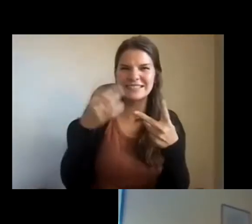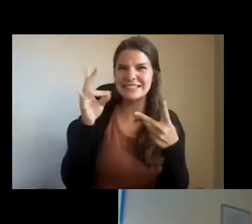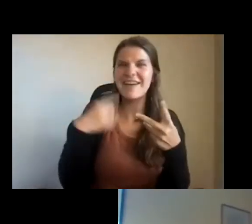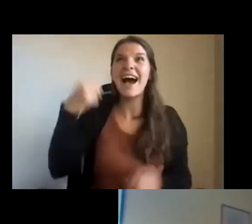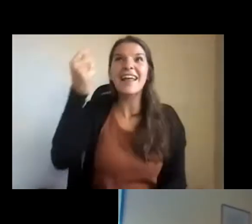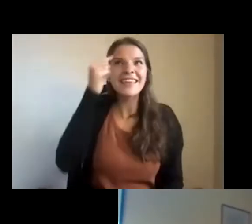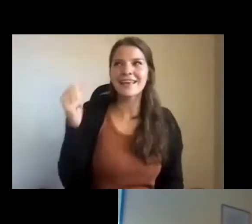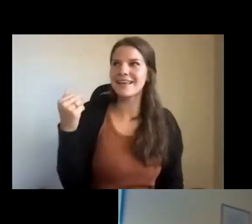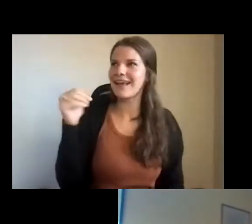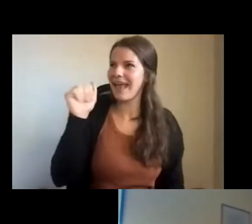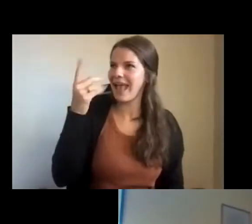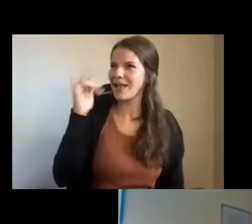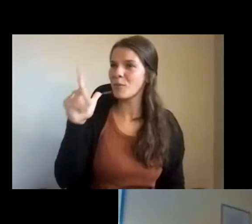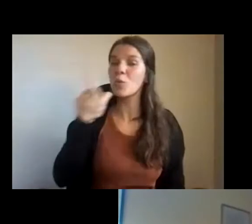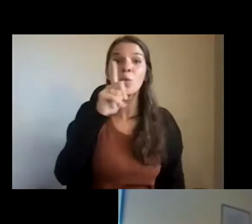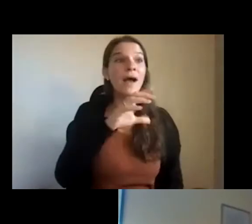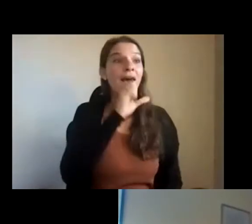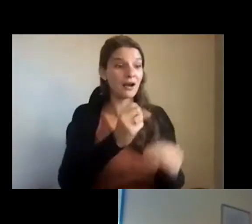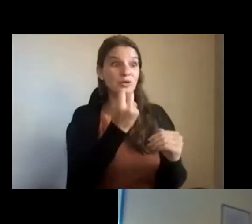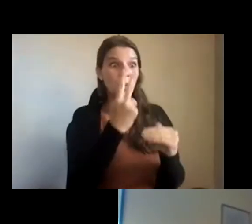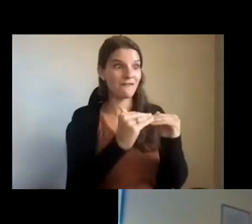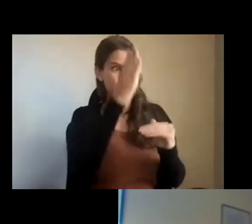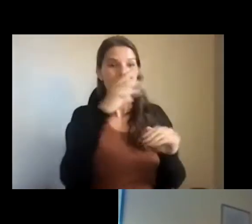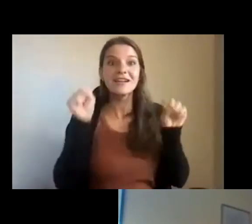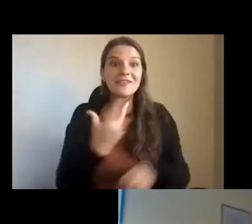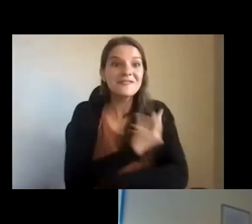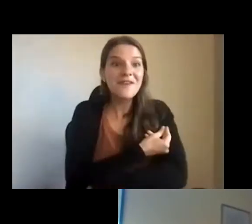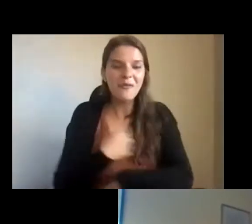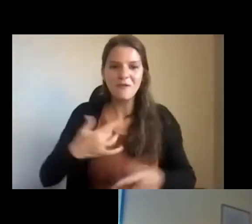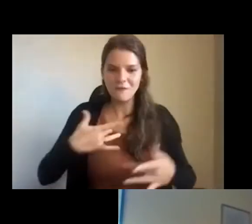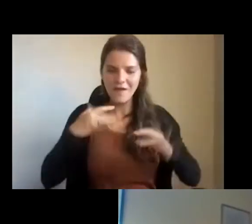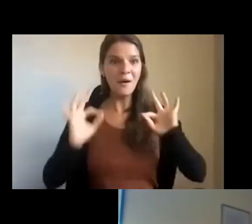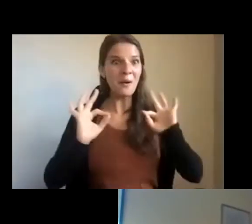over 12 could get vaccinated. It felt like we were turning the corner. It felt like the vaccine